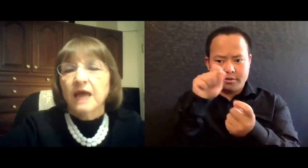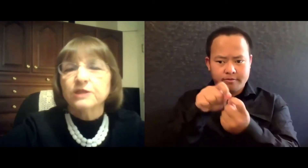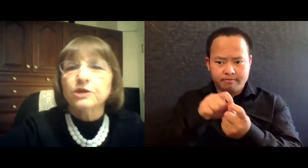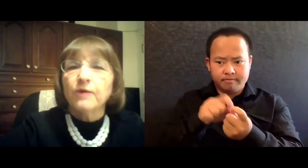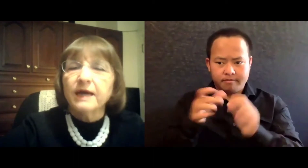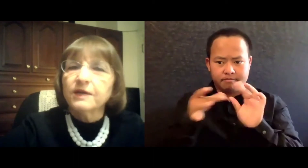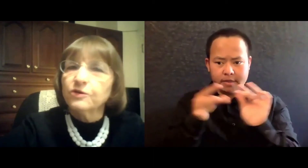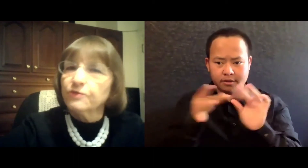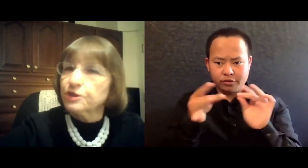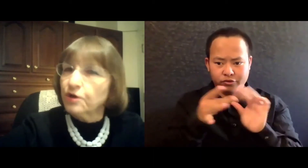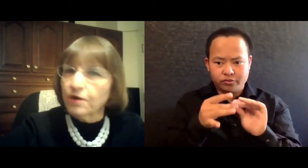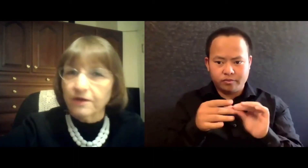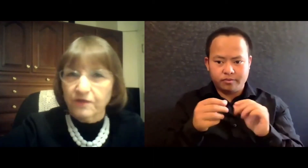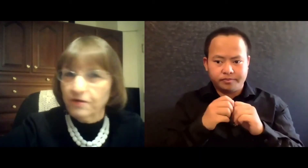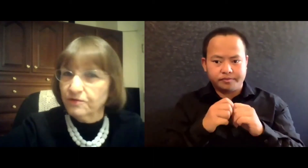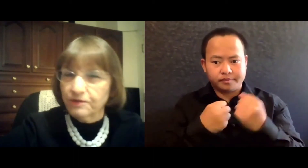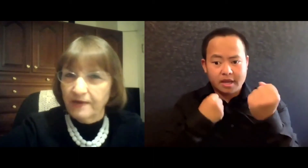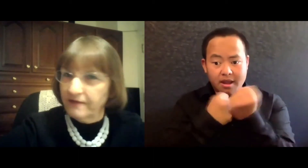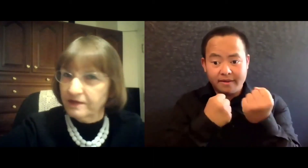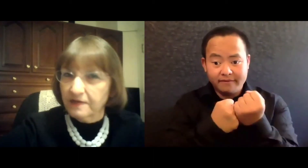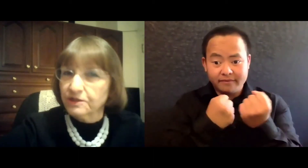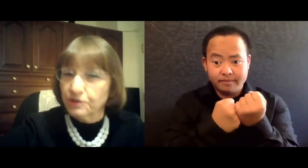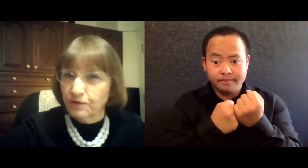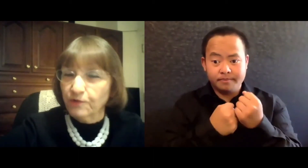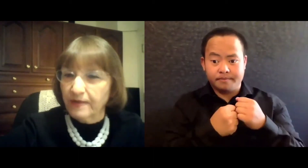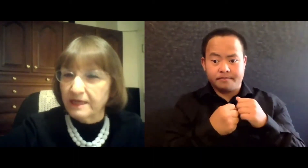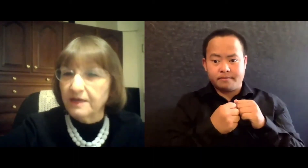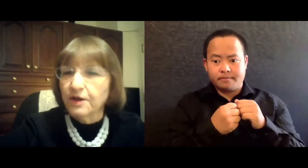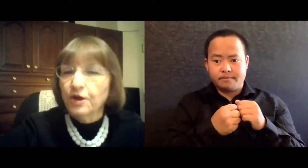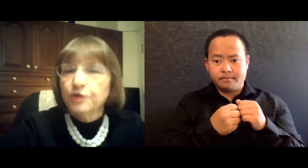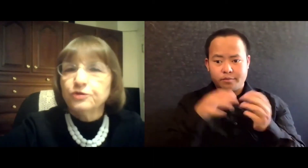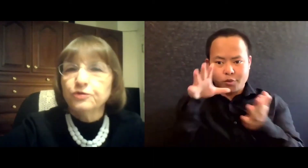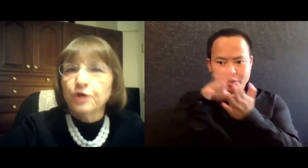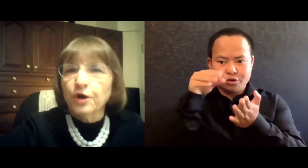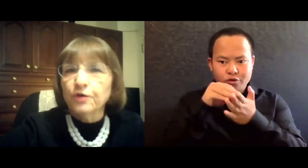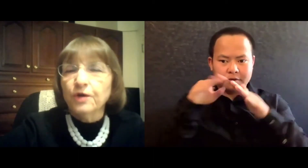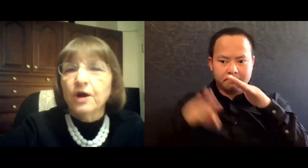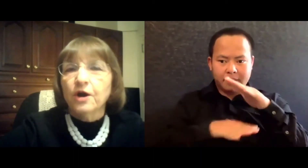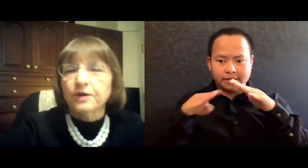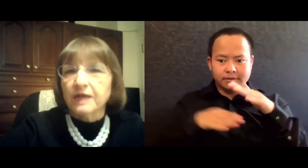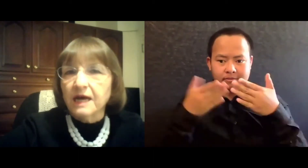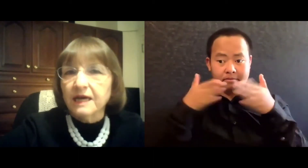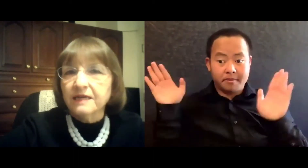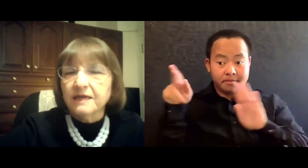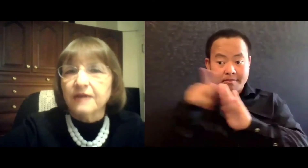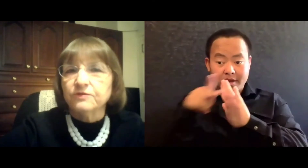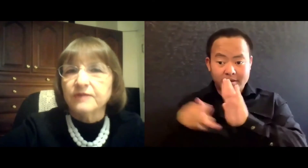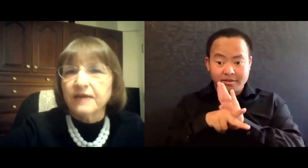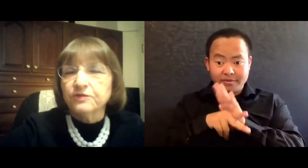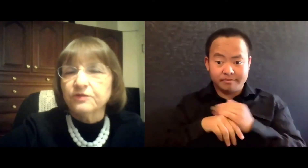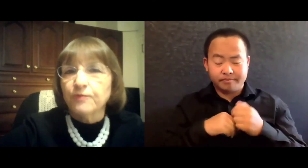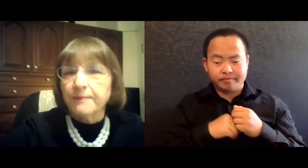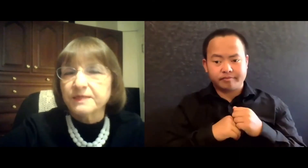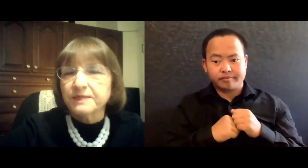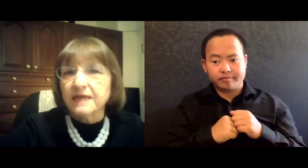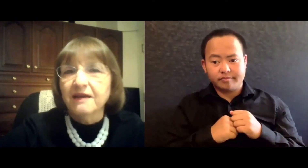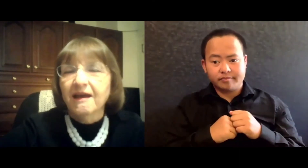And so I encourage all of those who haven't done so already to go online and to get to the website